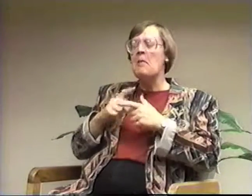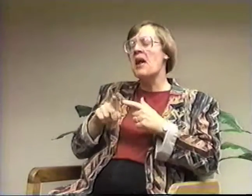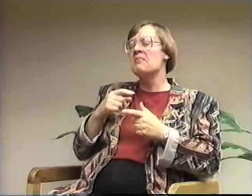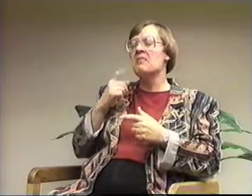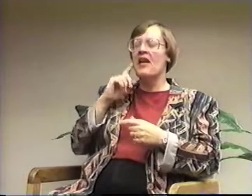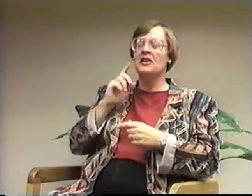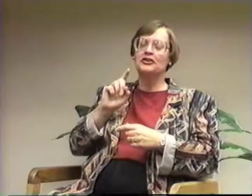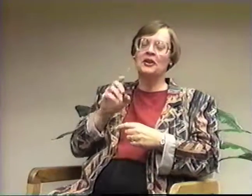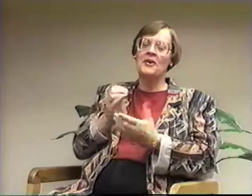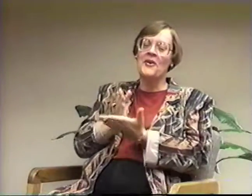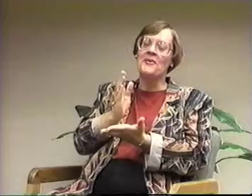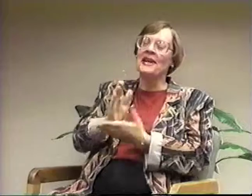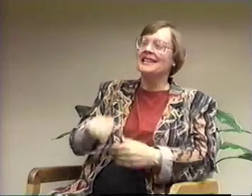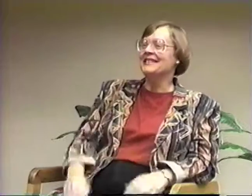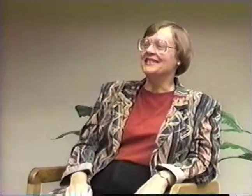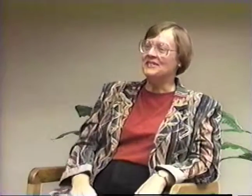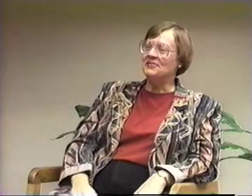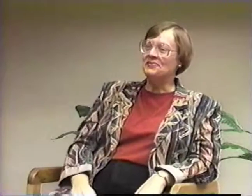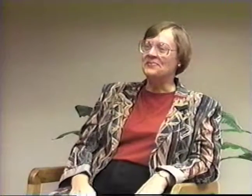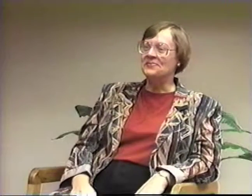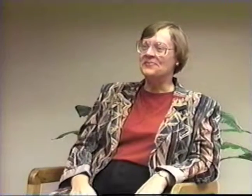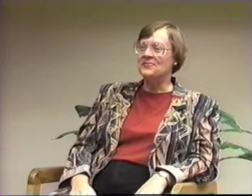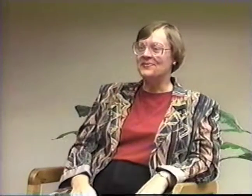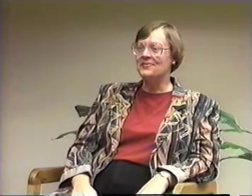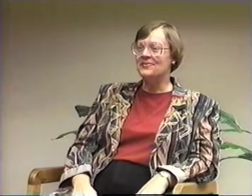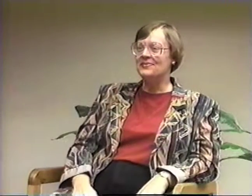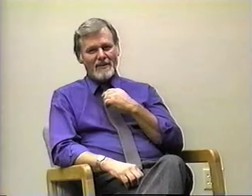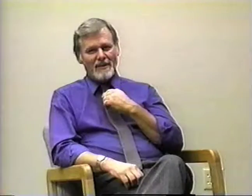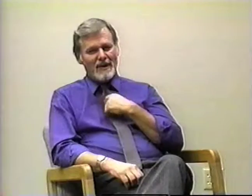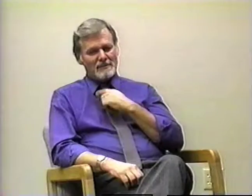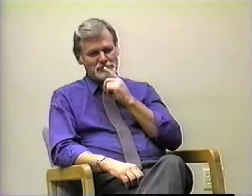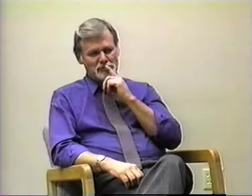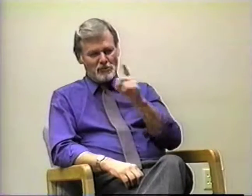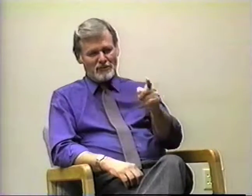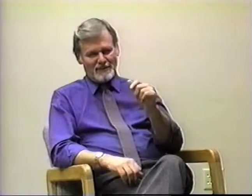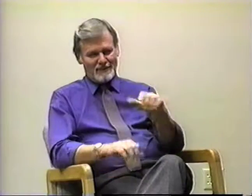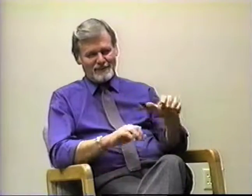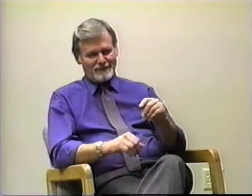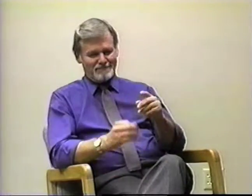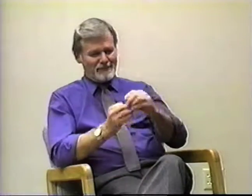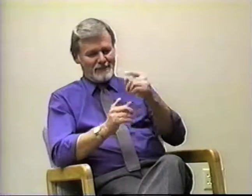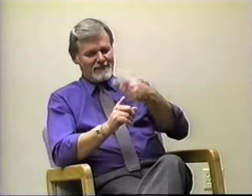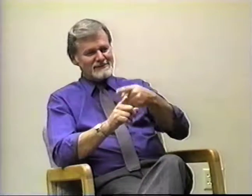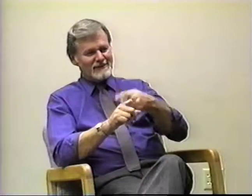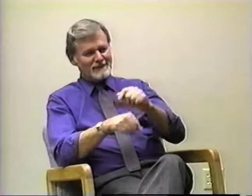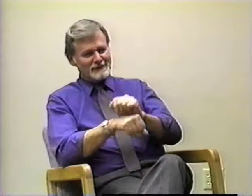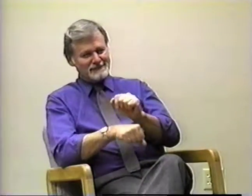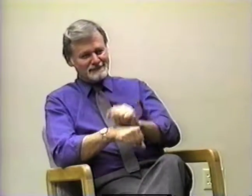It could be a problem, but it's really going all right.